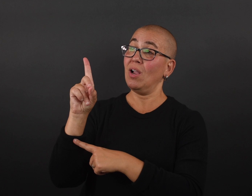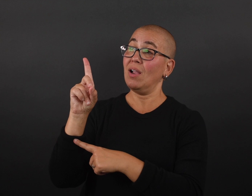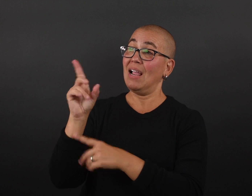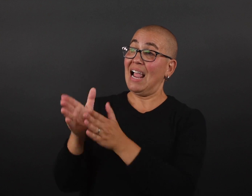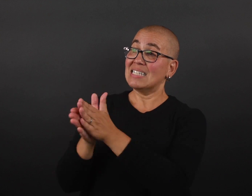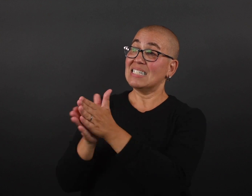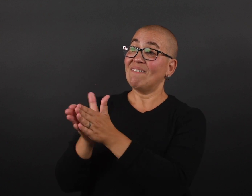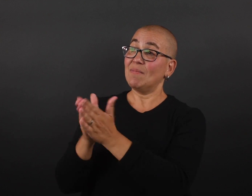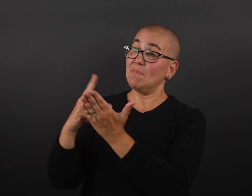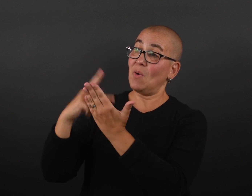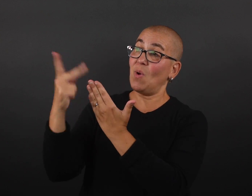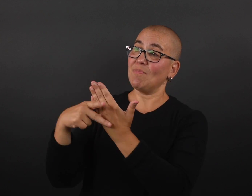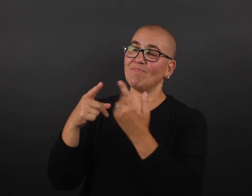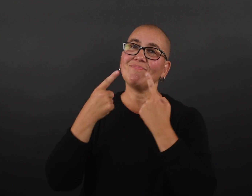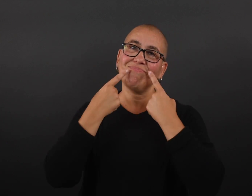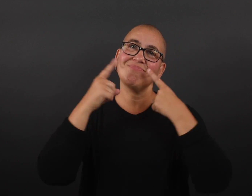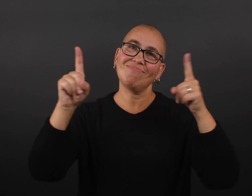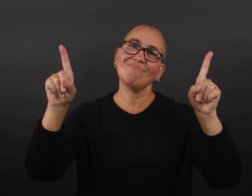students is up 107% and 112% respectively since the campaign began.